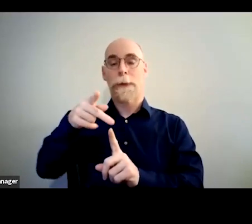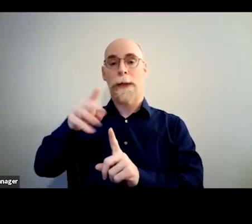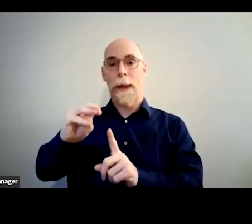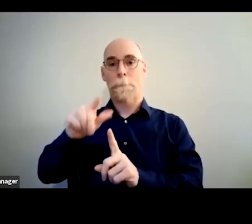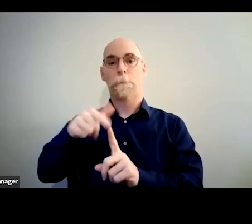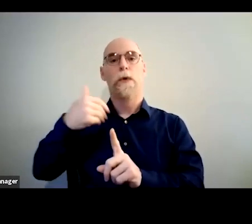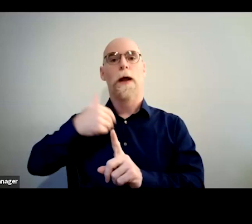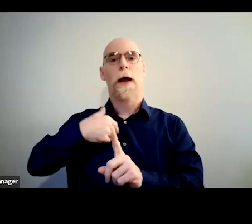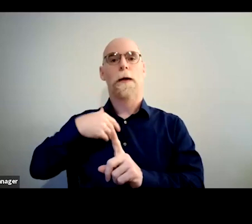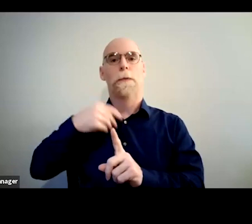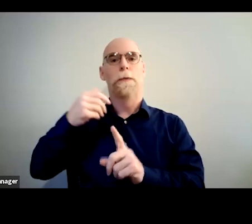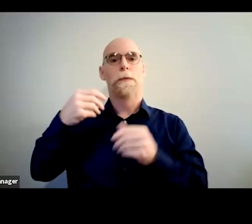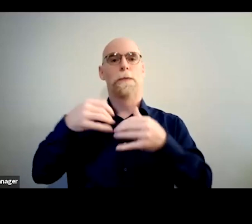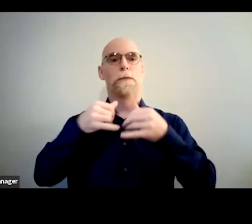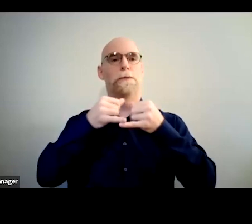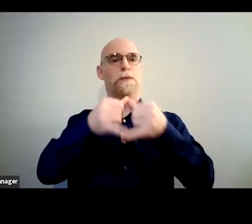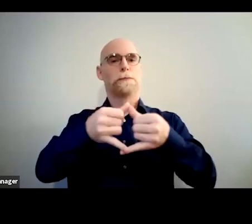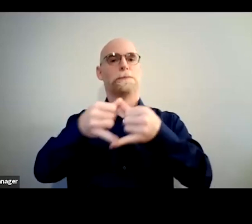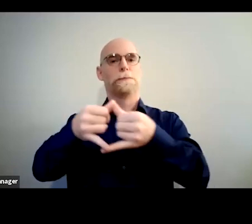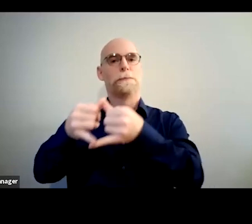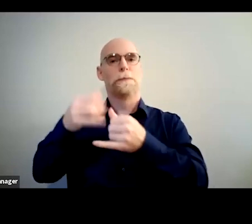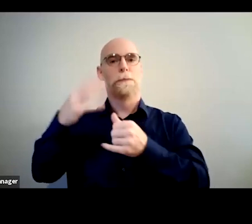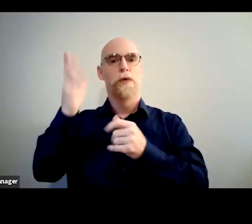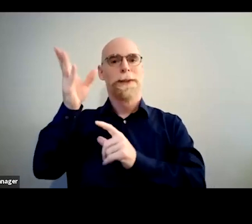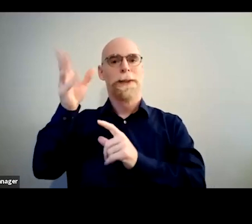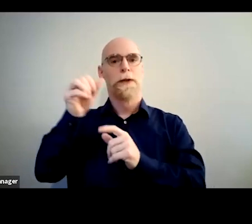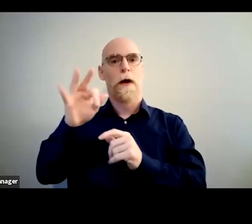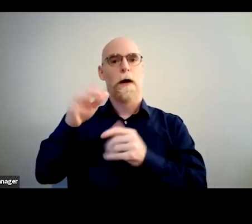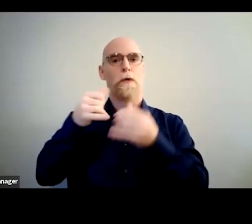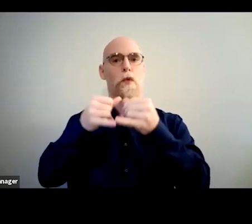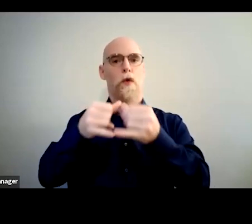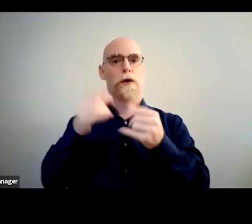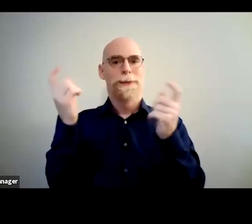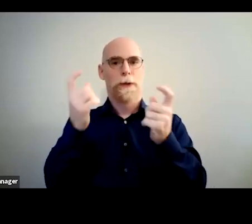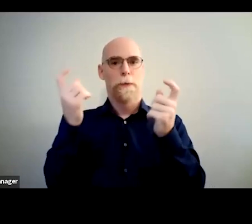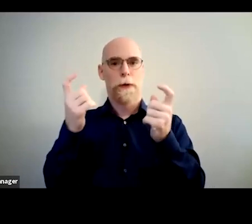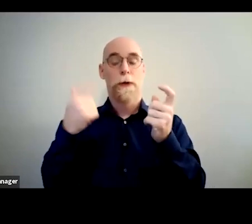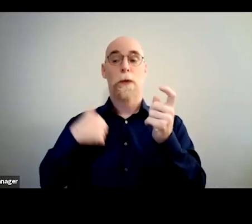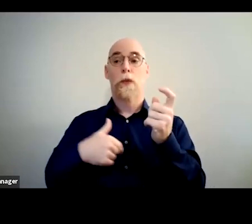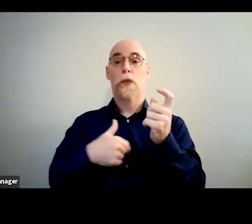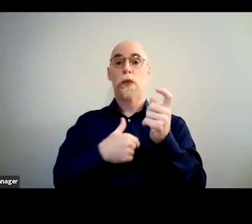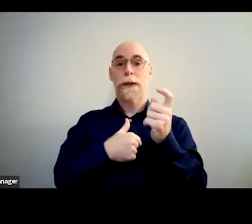The Peale is very proud to be a recipient of this year's Excellence in Institutional Rehabilitation